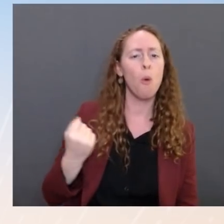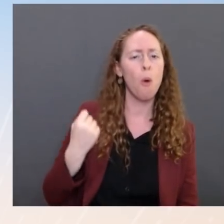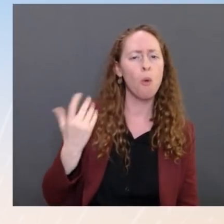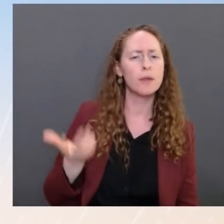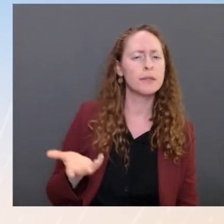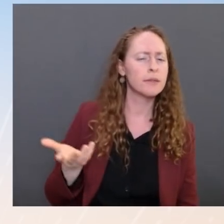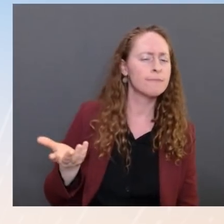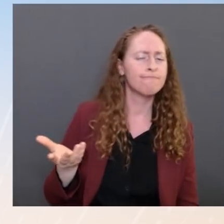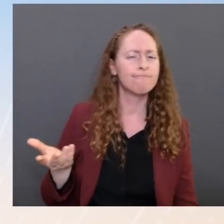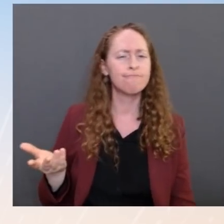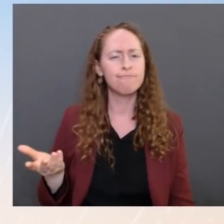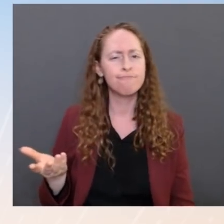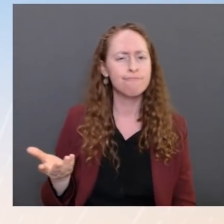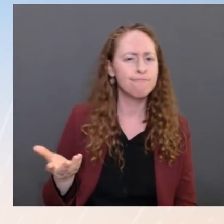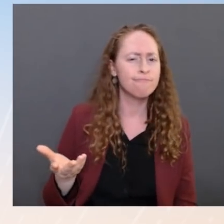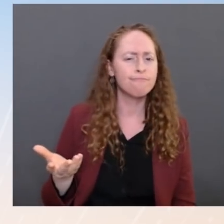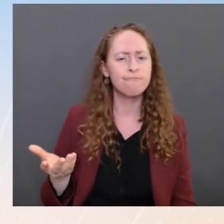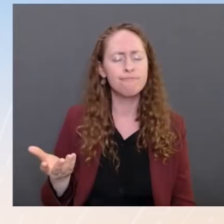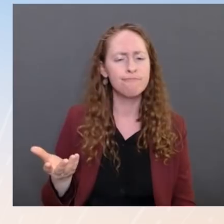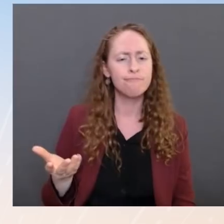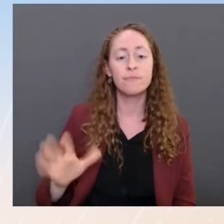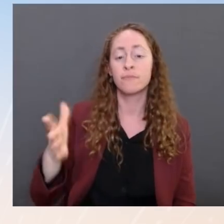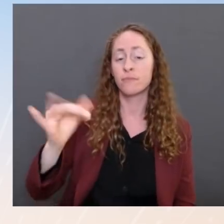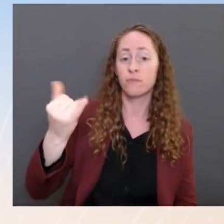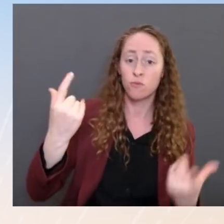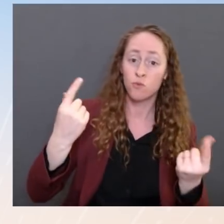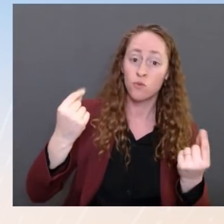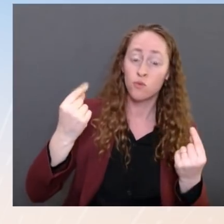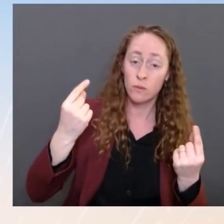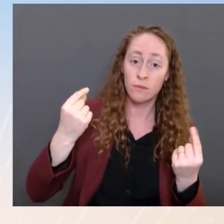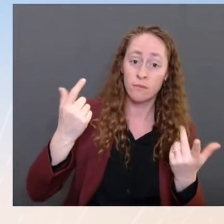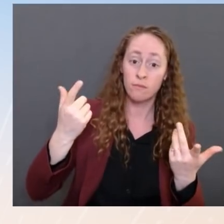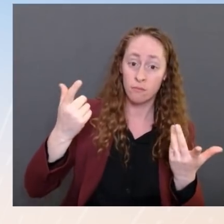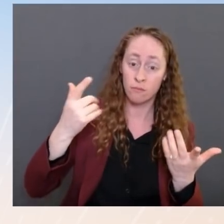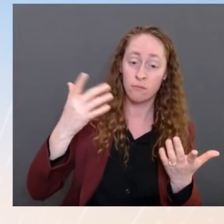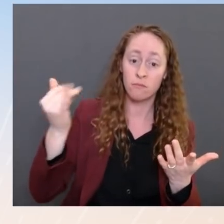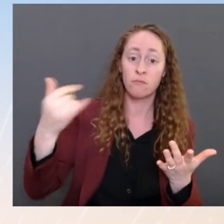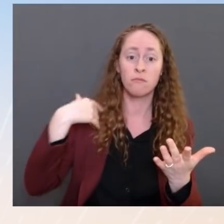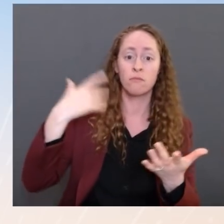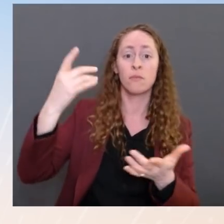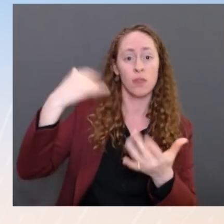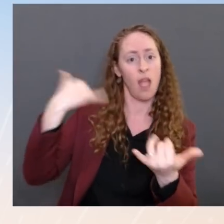by over 1 million barrels a day this year and hit a new record -- record next year.